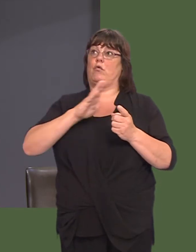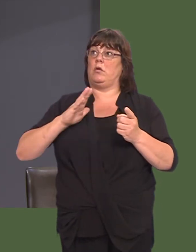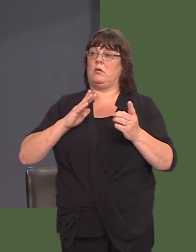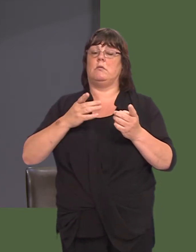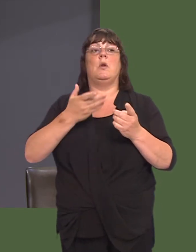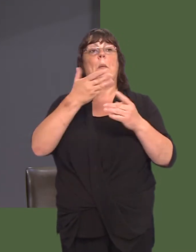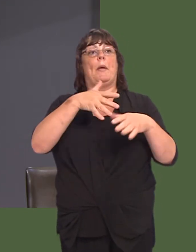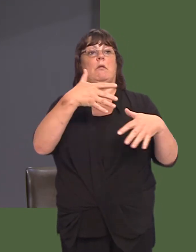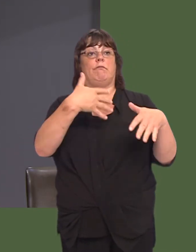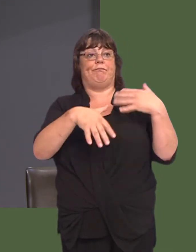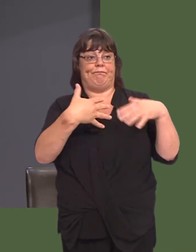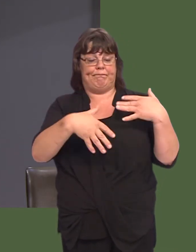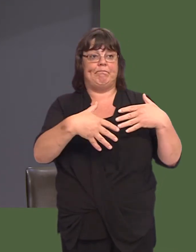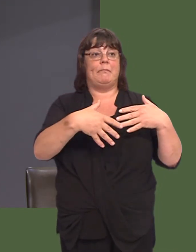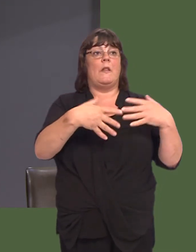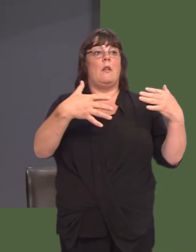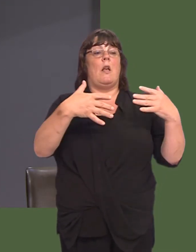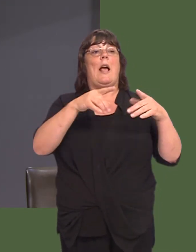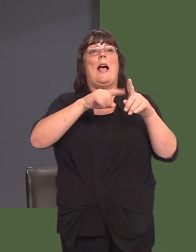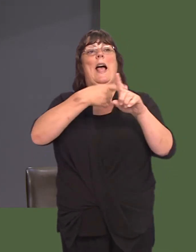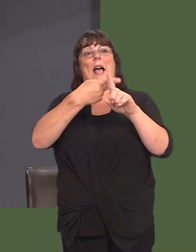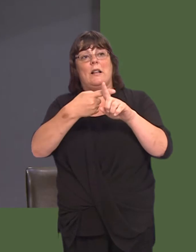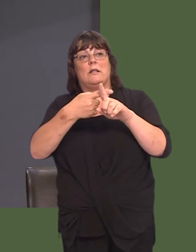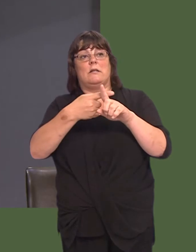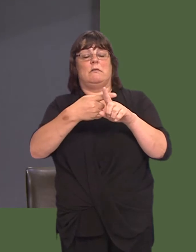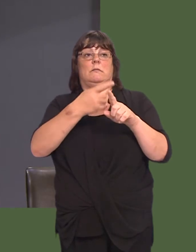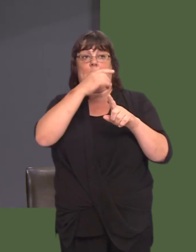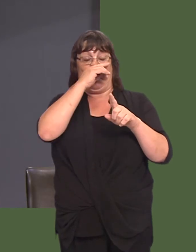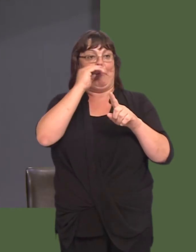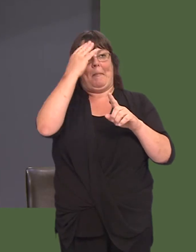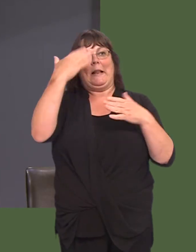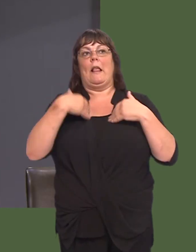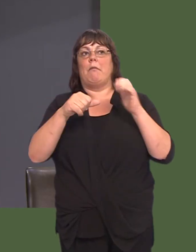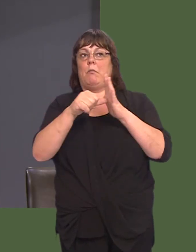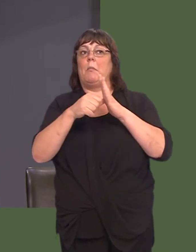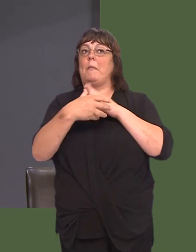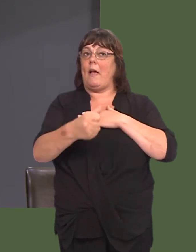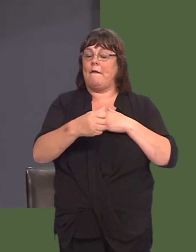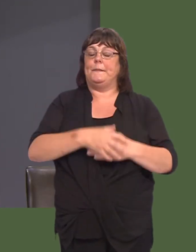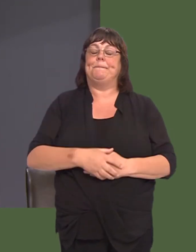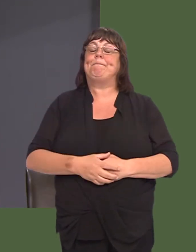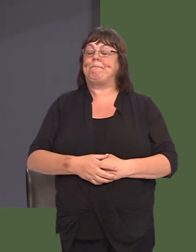and all of whom told us they were also dealing with mental health issues as a consequence of their service.